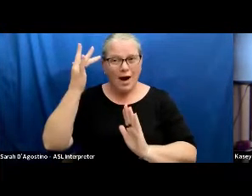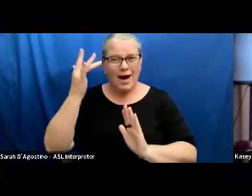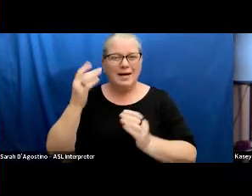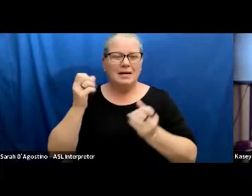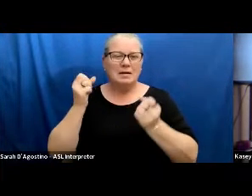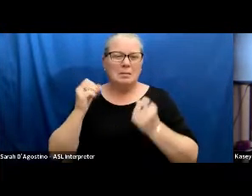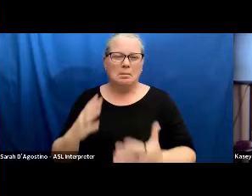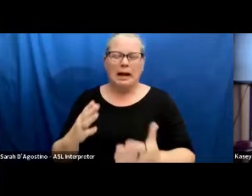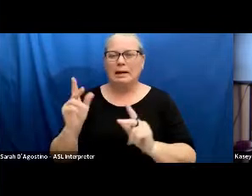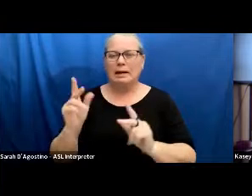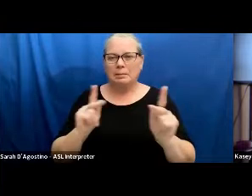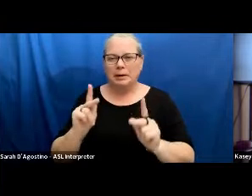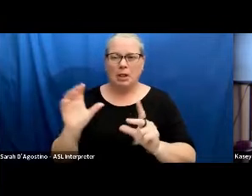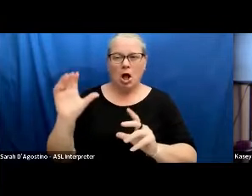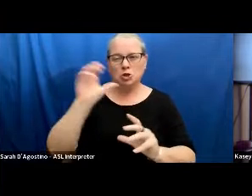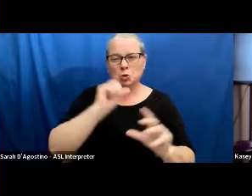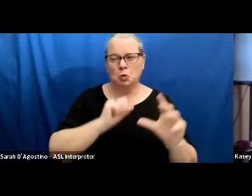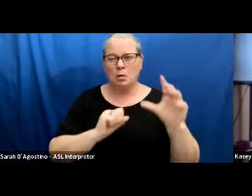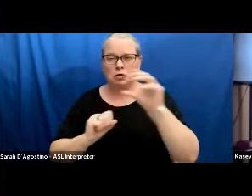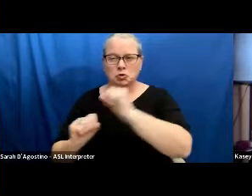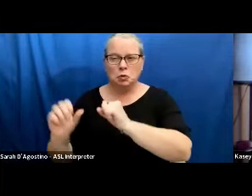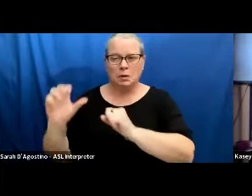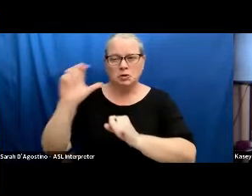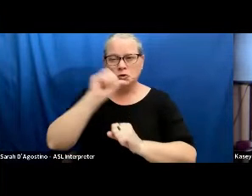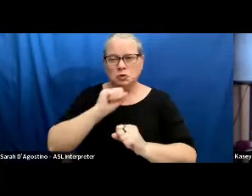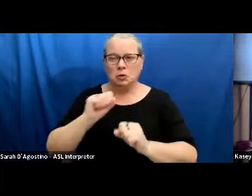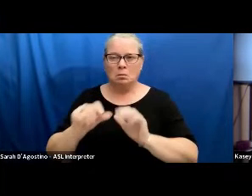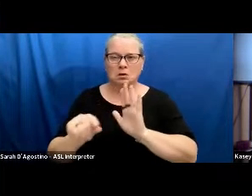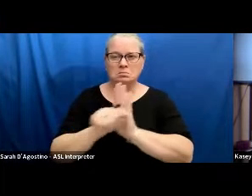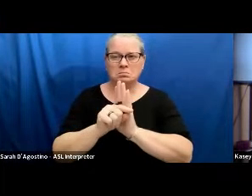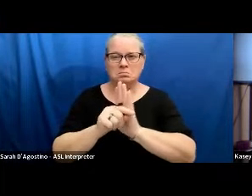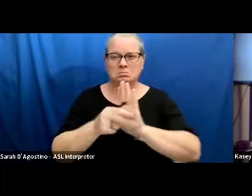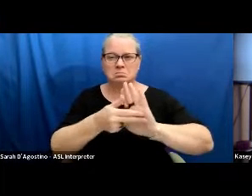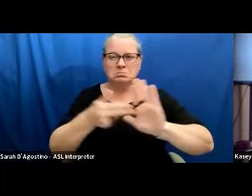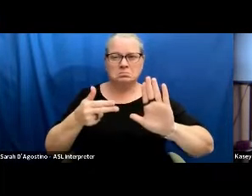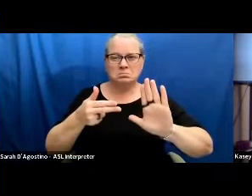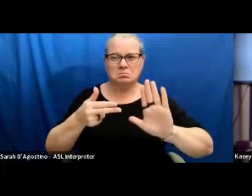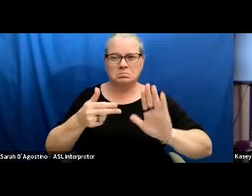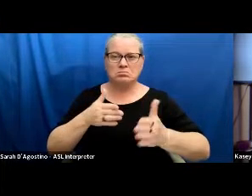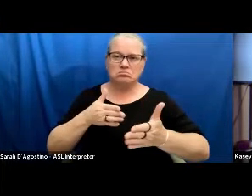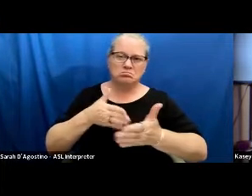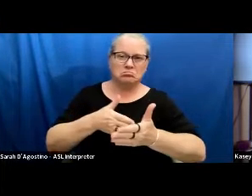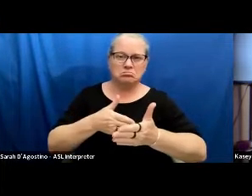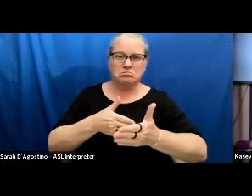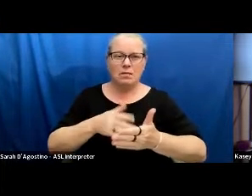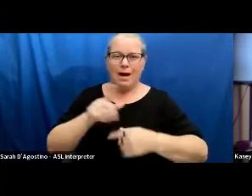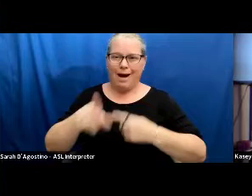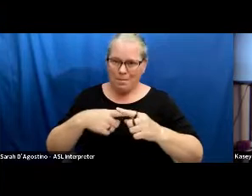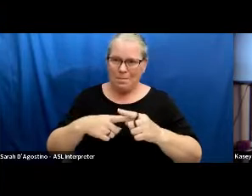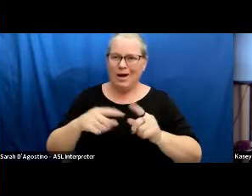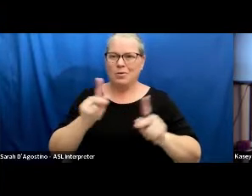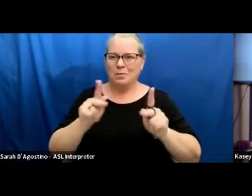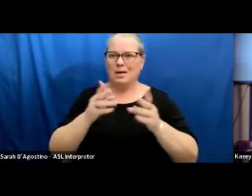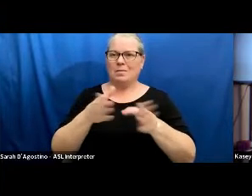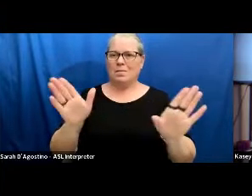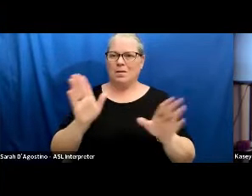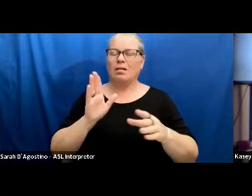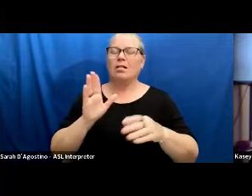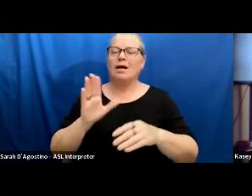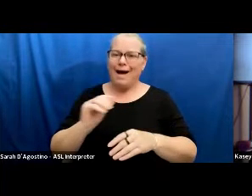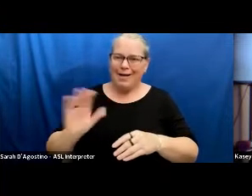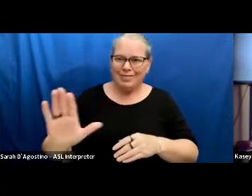assumptions made about them and about their ability to vote um additionally there have been a